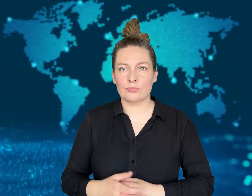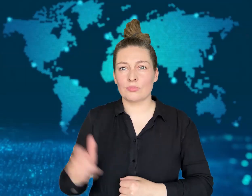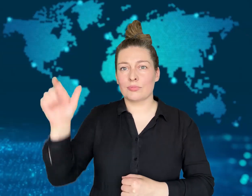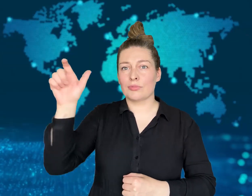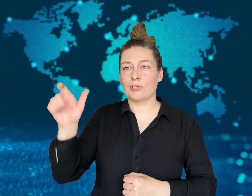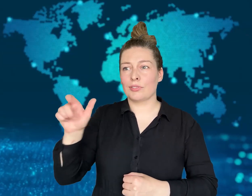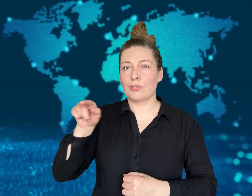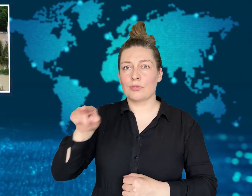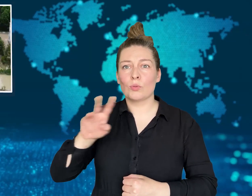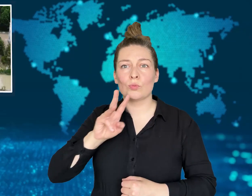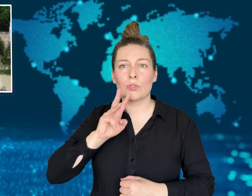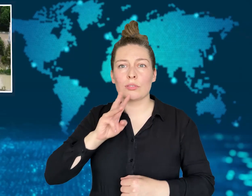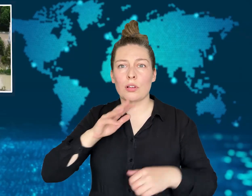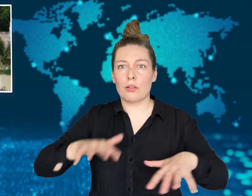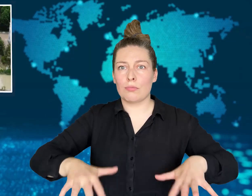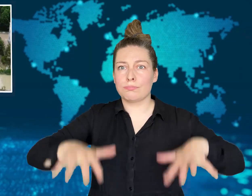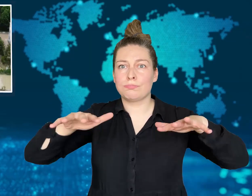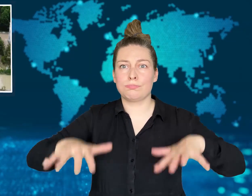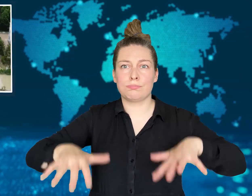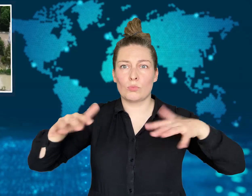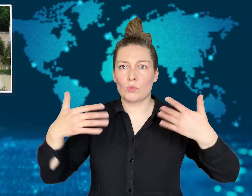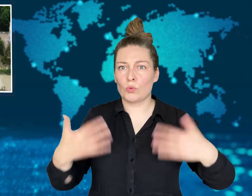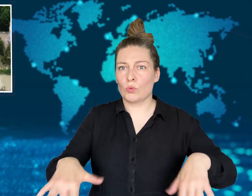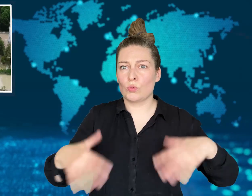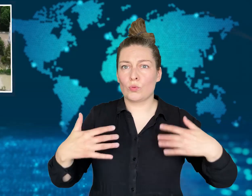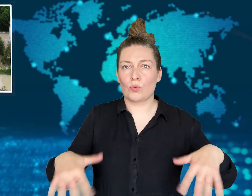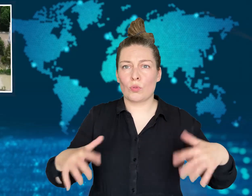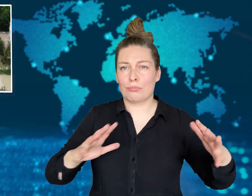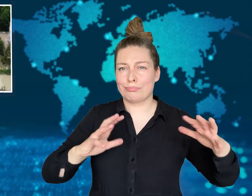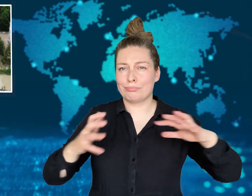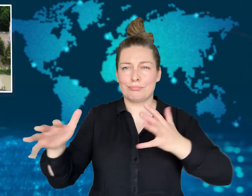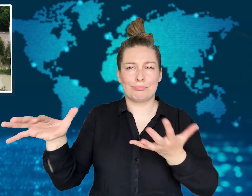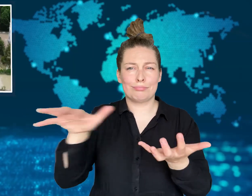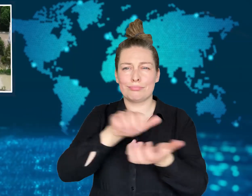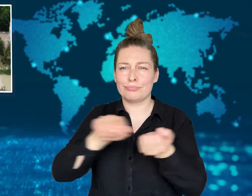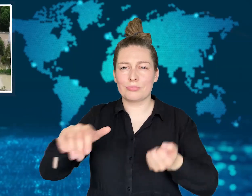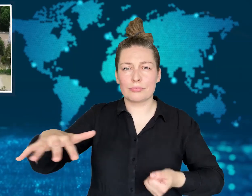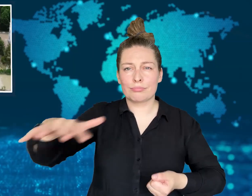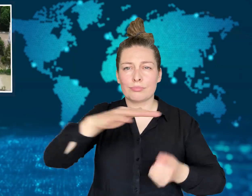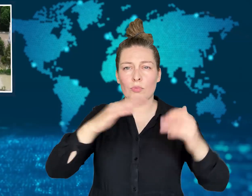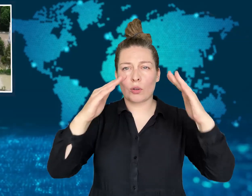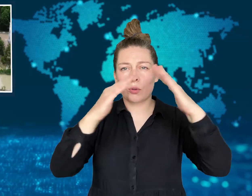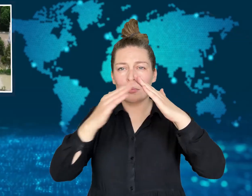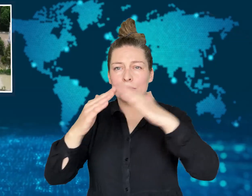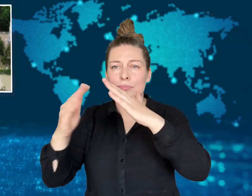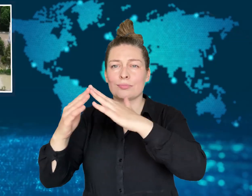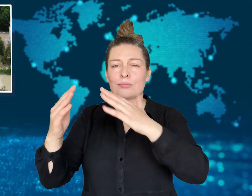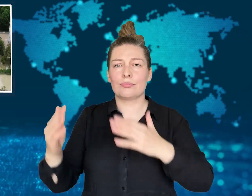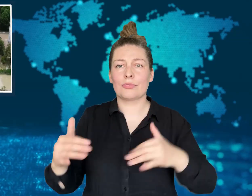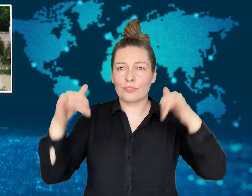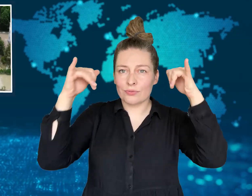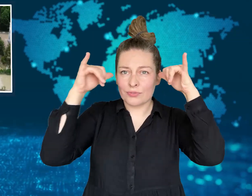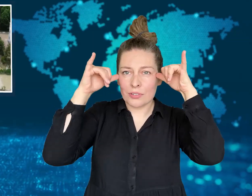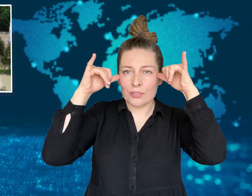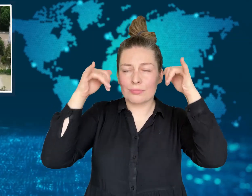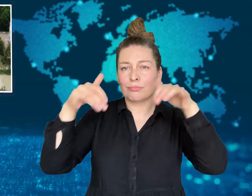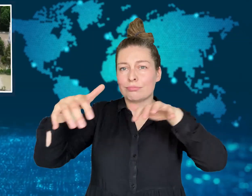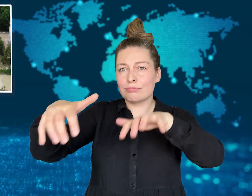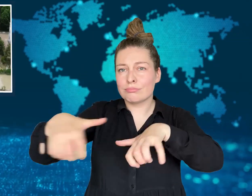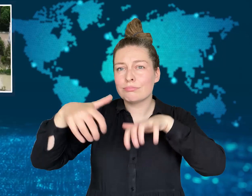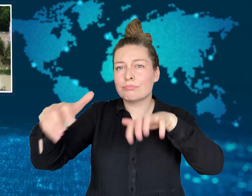[MONIKA]: Floods in Italy have destroyed farms and houses